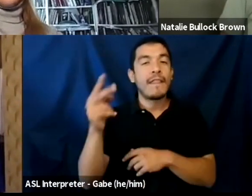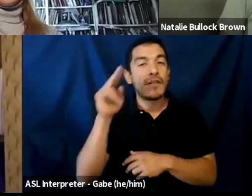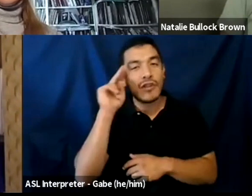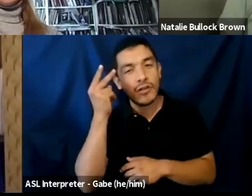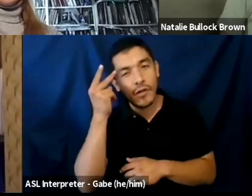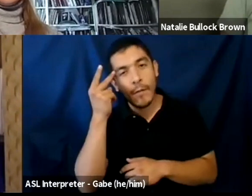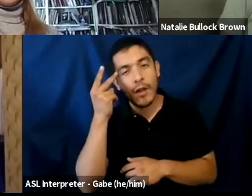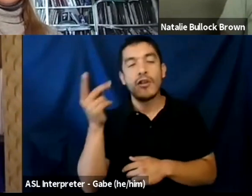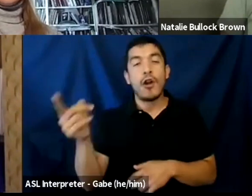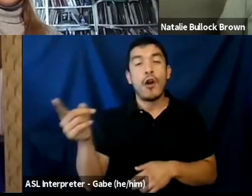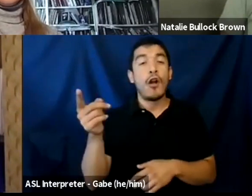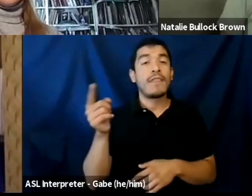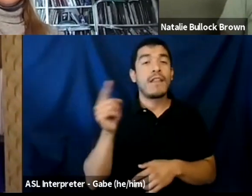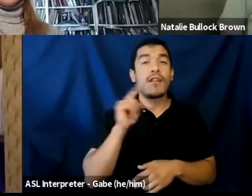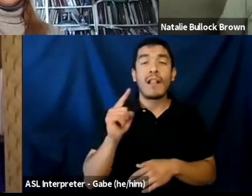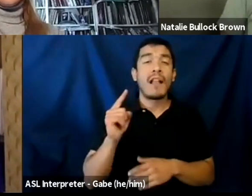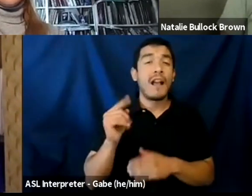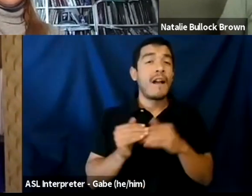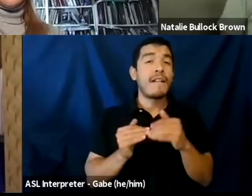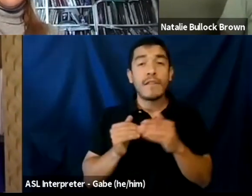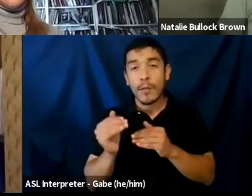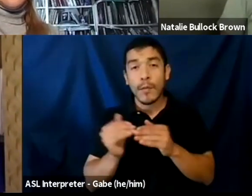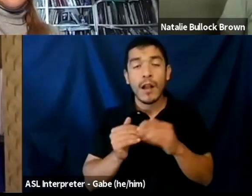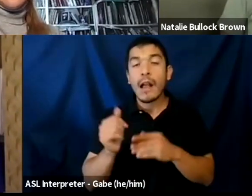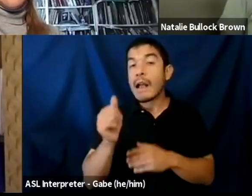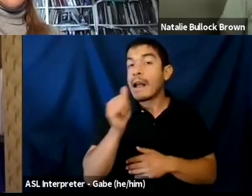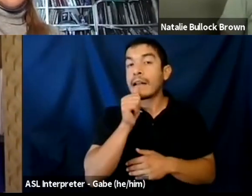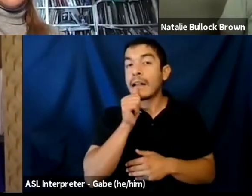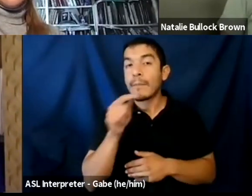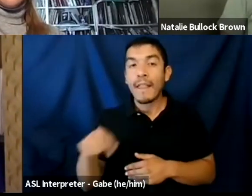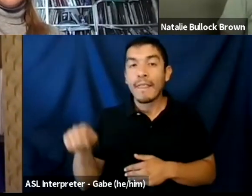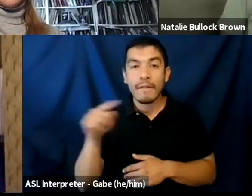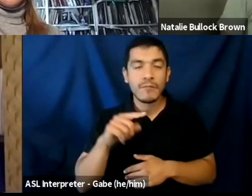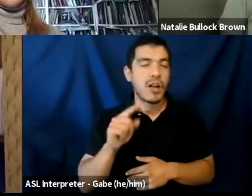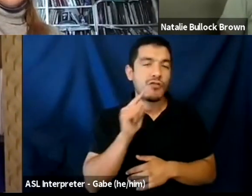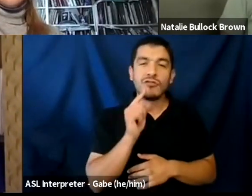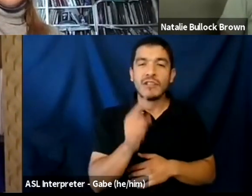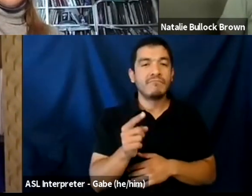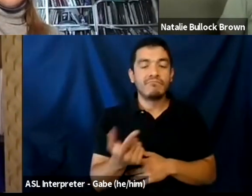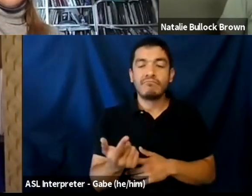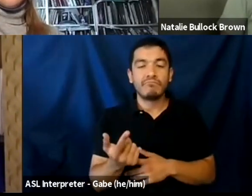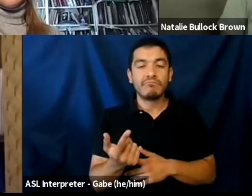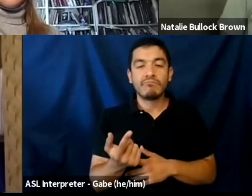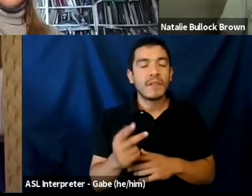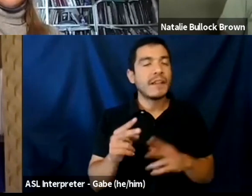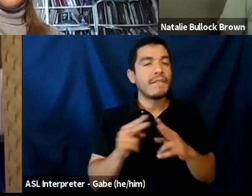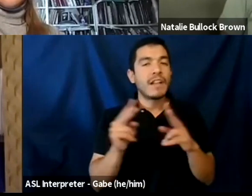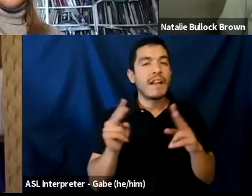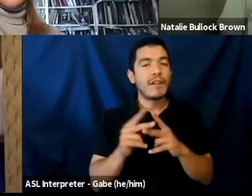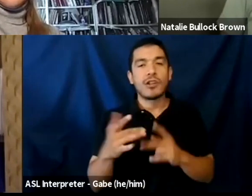are they completely comfortable anonymizing? It's like, it's really sensitive with children.